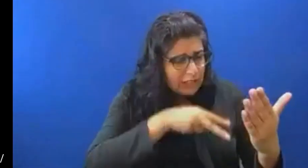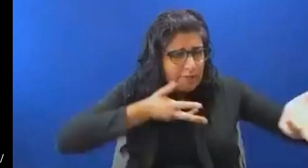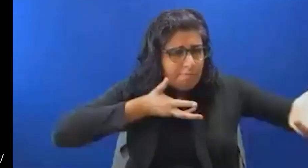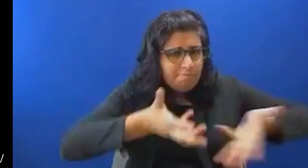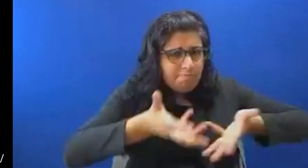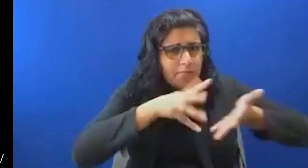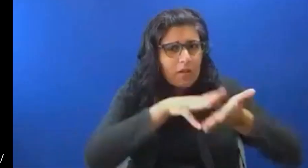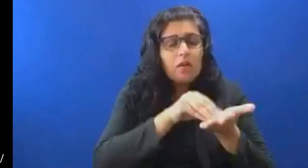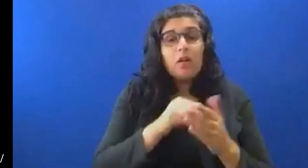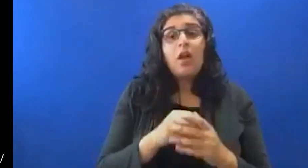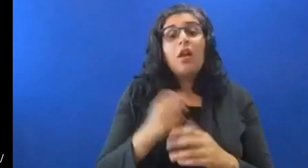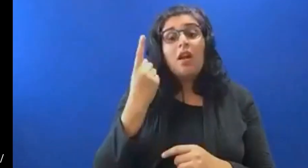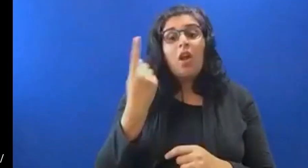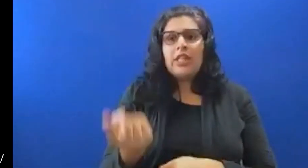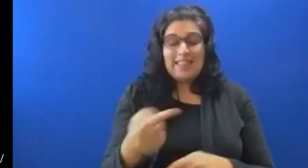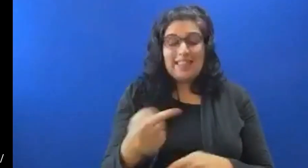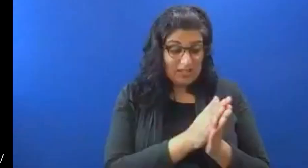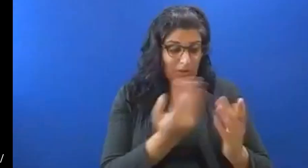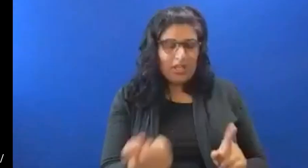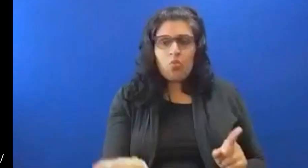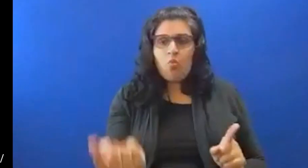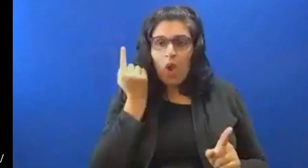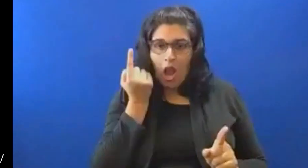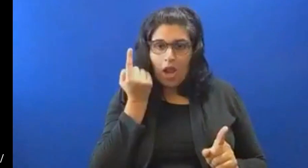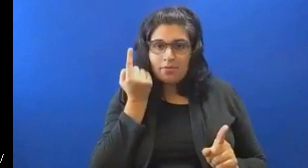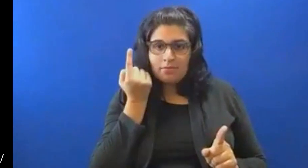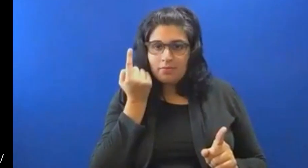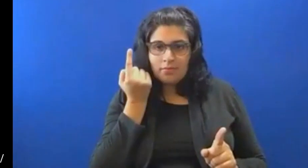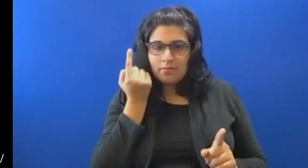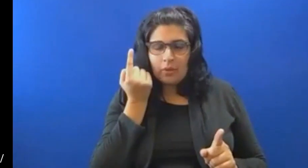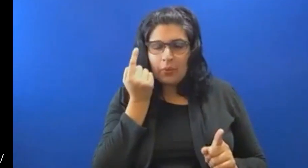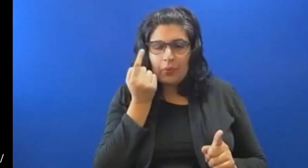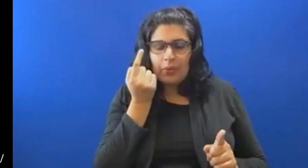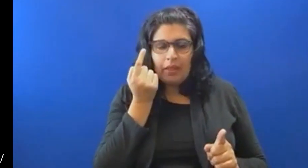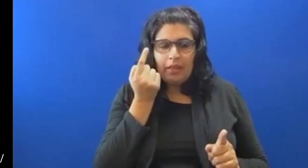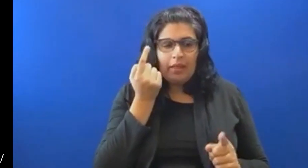just one drop in the ocean of the world of work around disability.